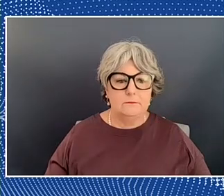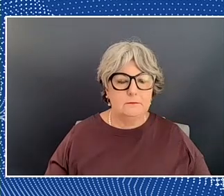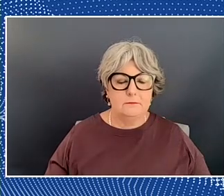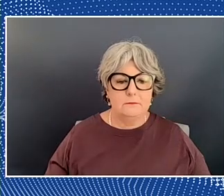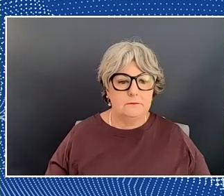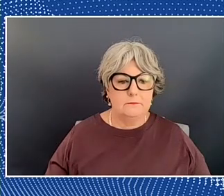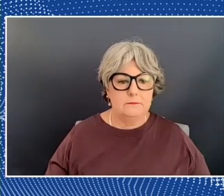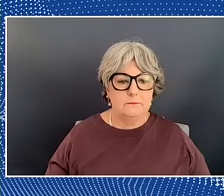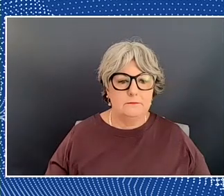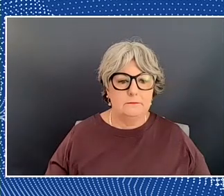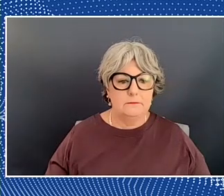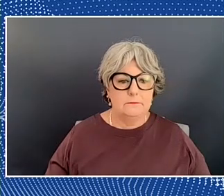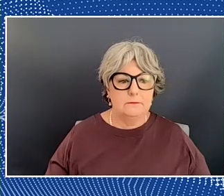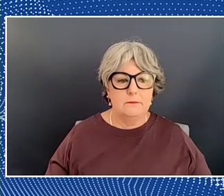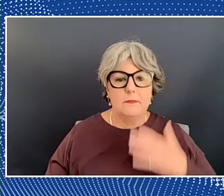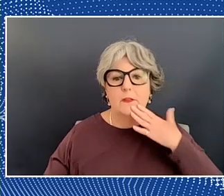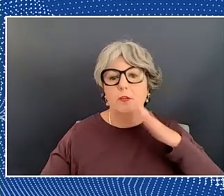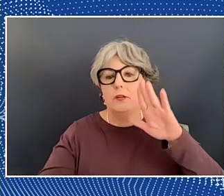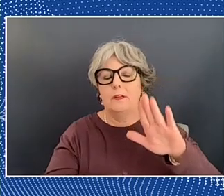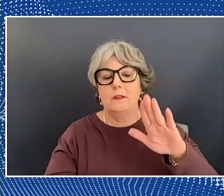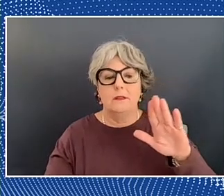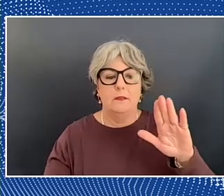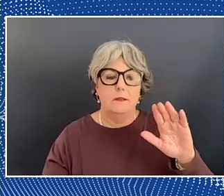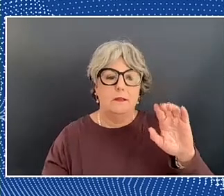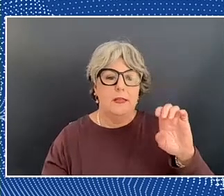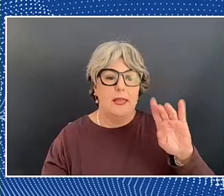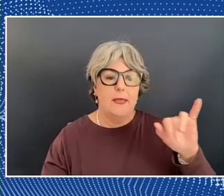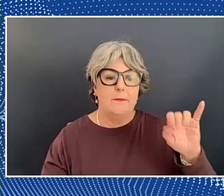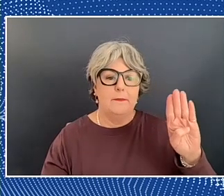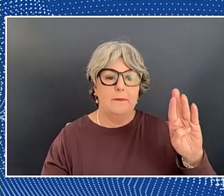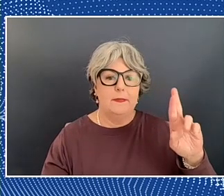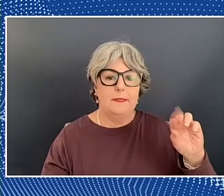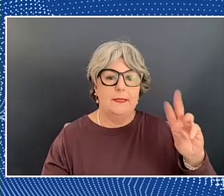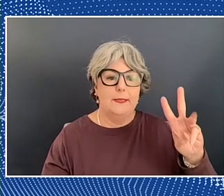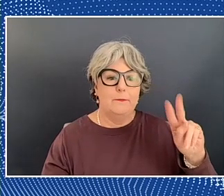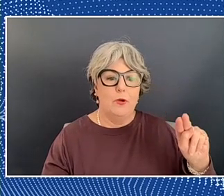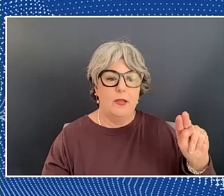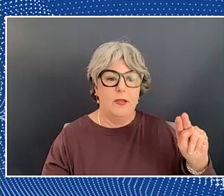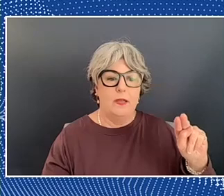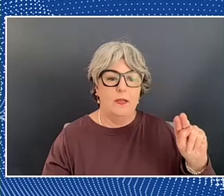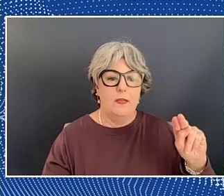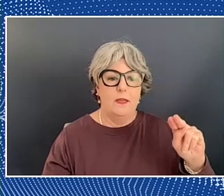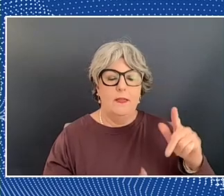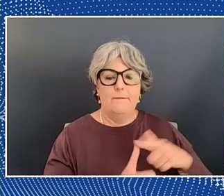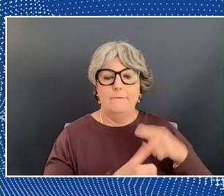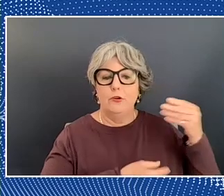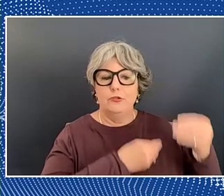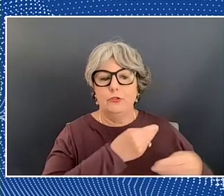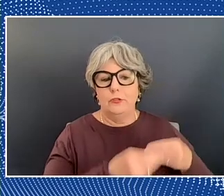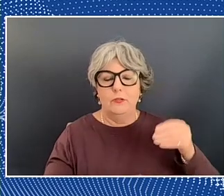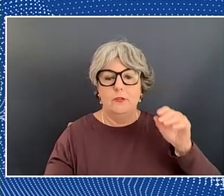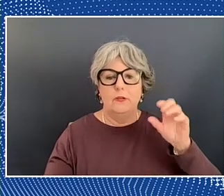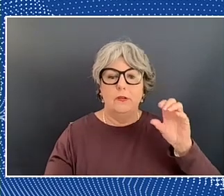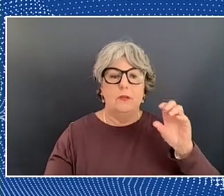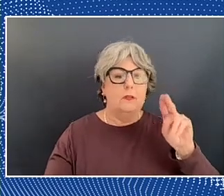Okay. Well, good afternoon. My name is Ebony Brown. I am a first-generation nontraditional